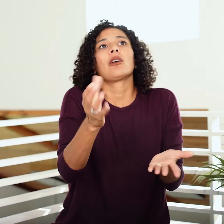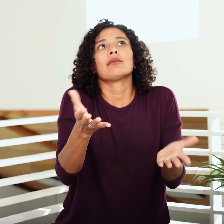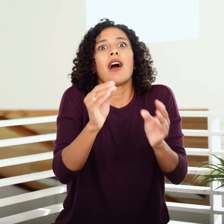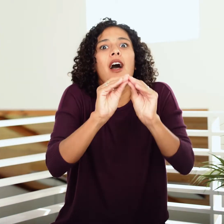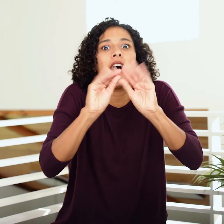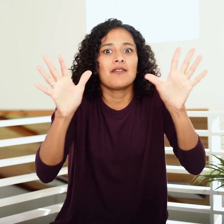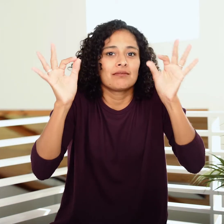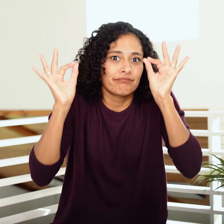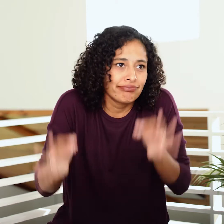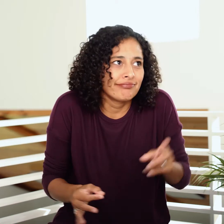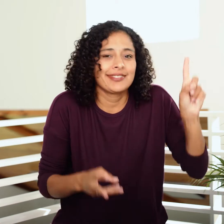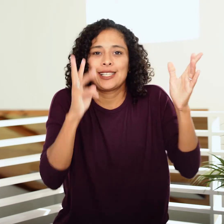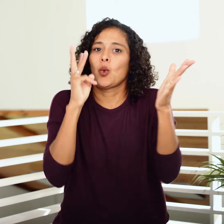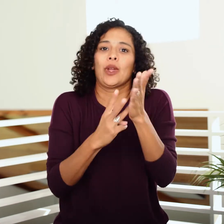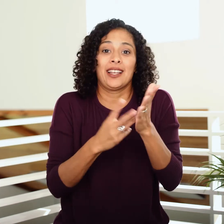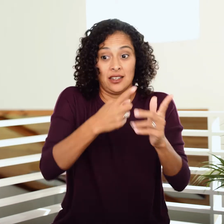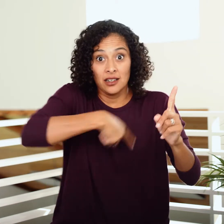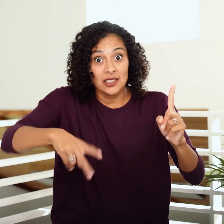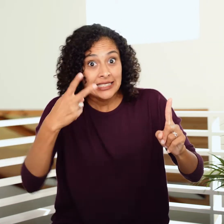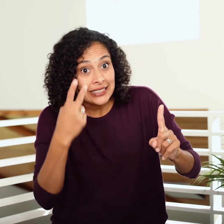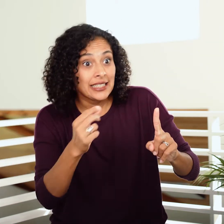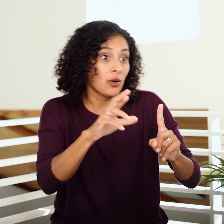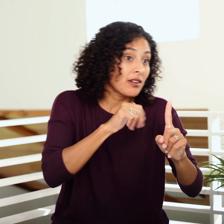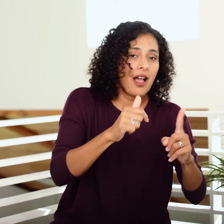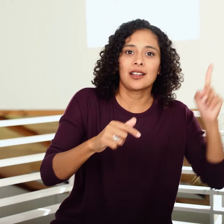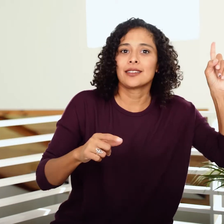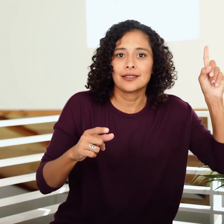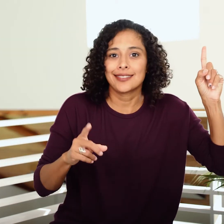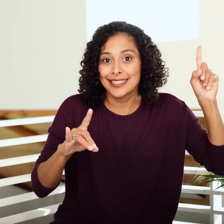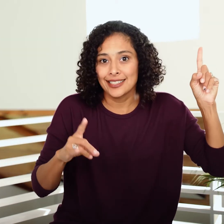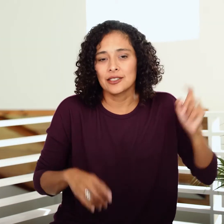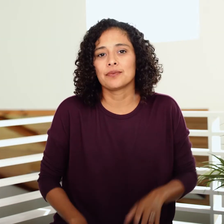so He definitely was a witness to whatever did or didn’t happen.